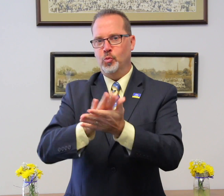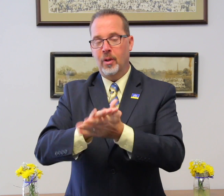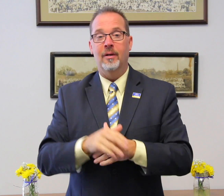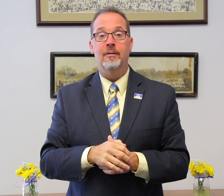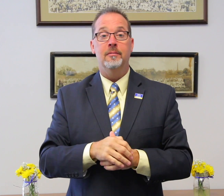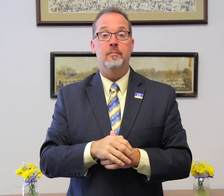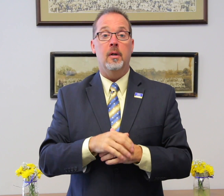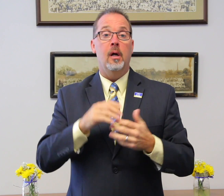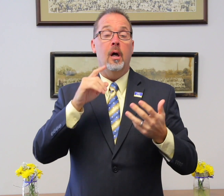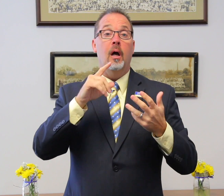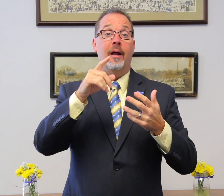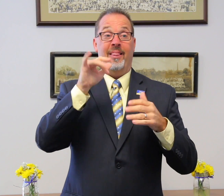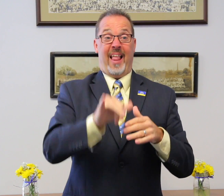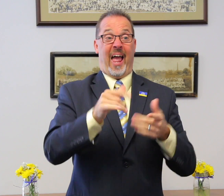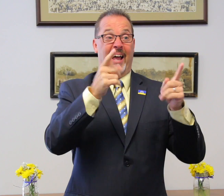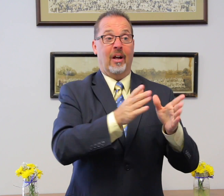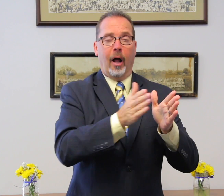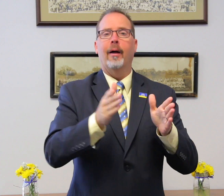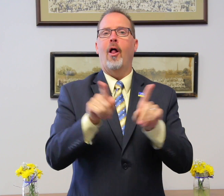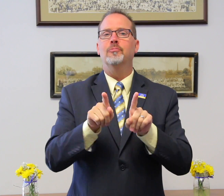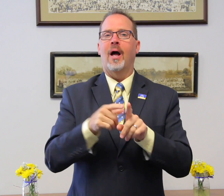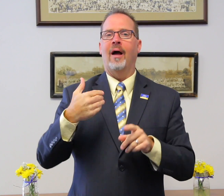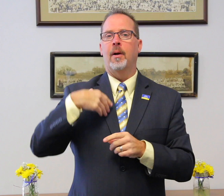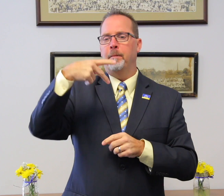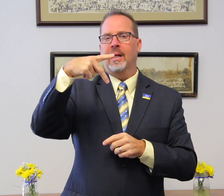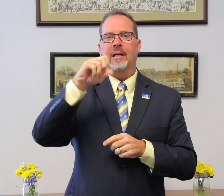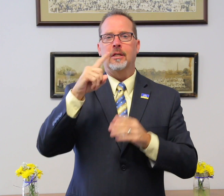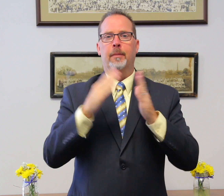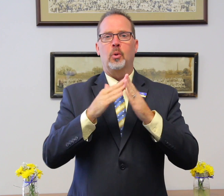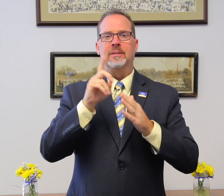the planning process for such a spectacular event. I also wanted to